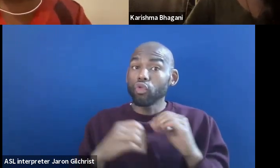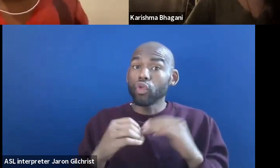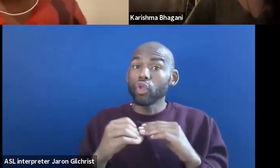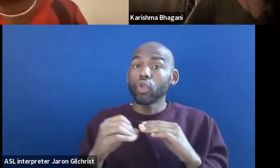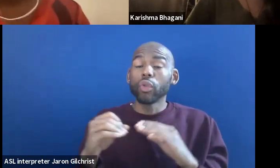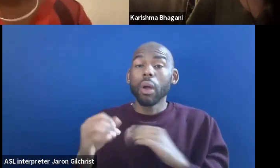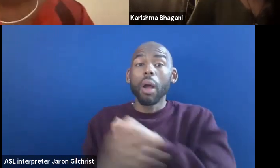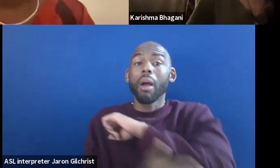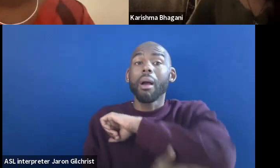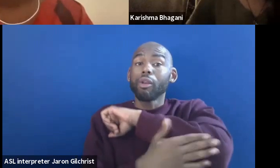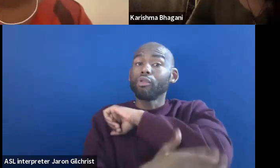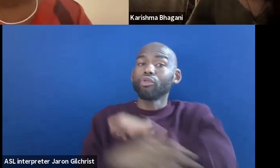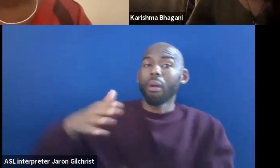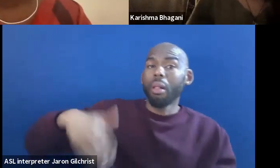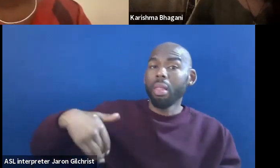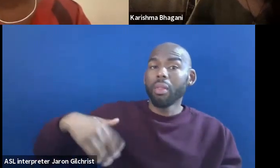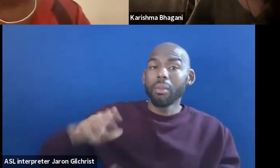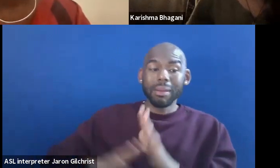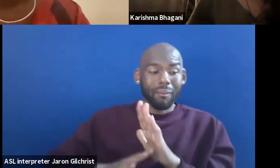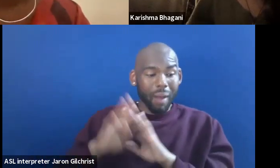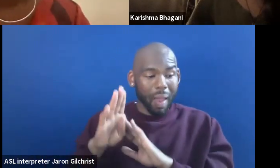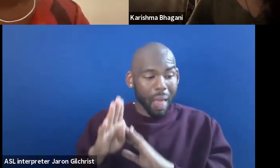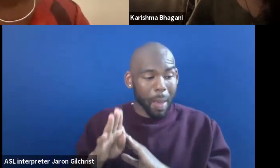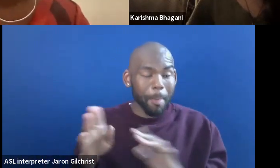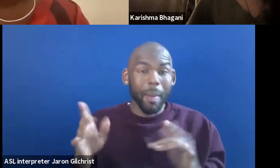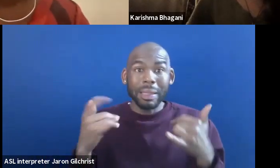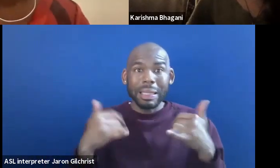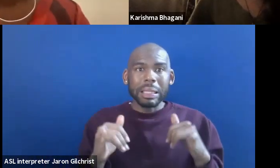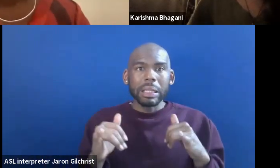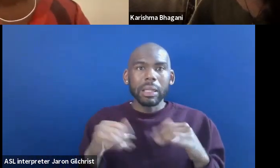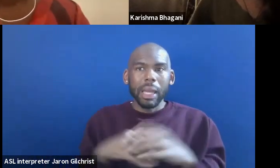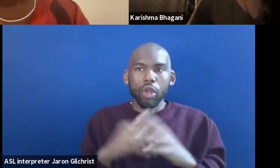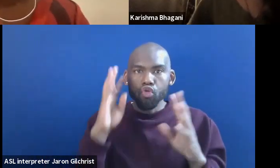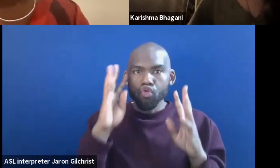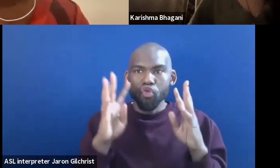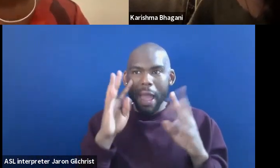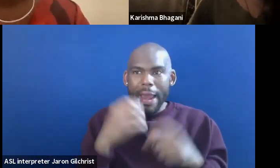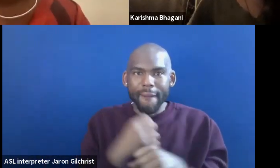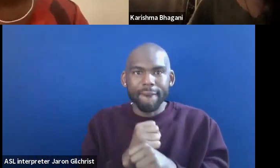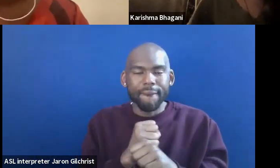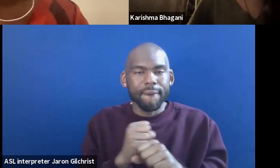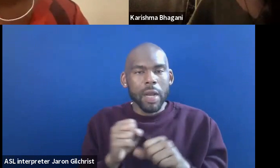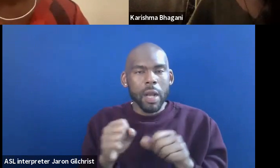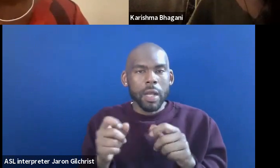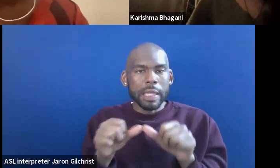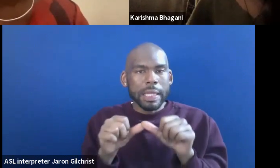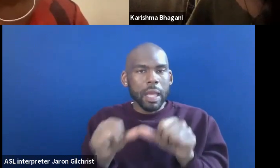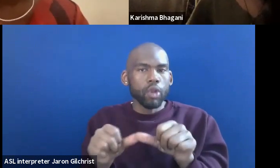that is still sort of in the creation stages to be able to sustain this kind of work in the longer term.